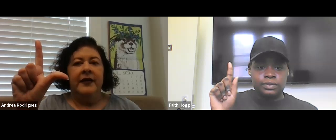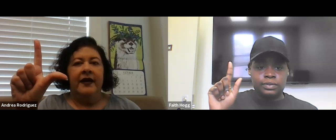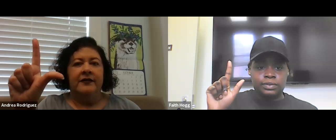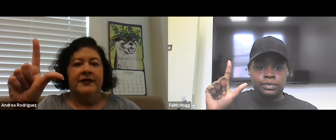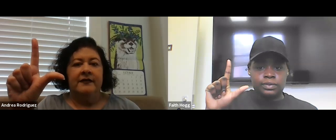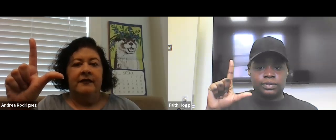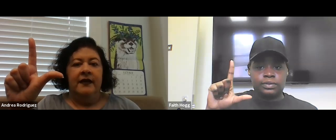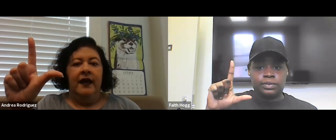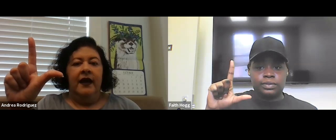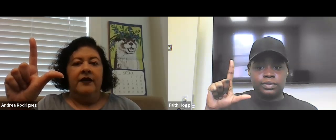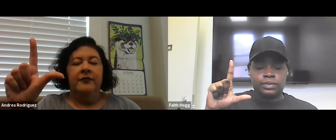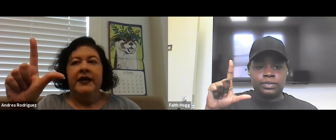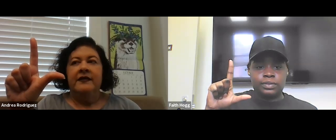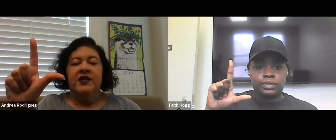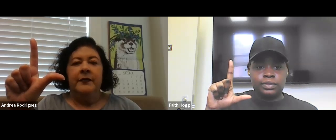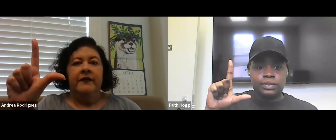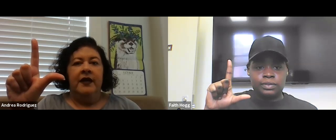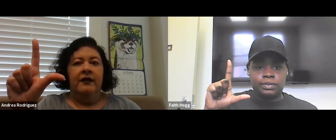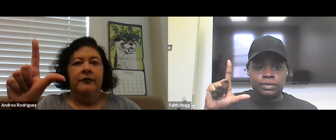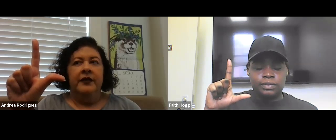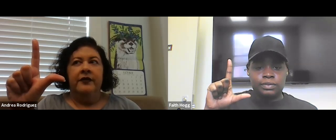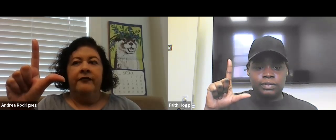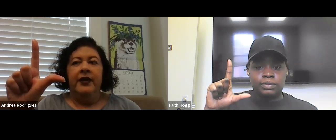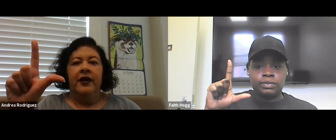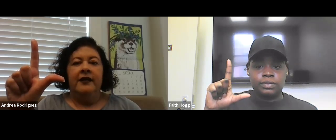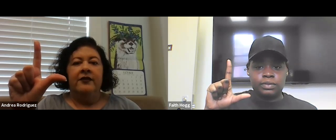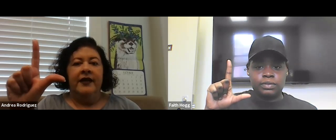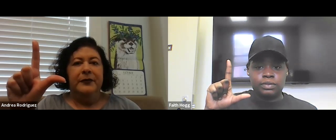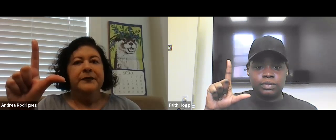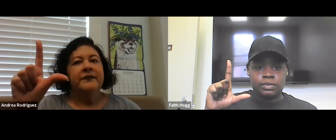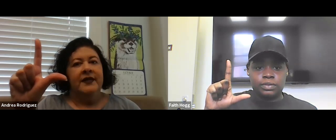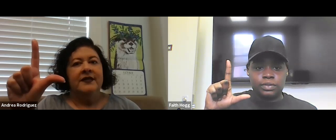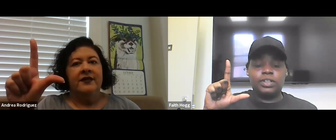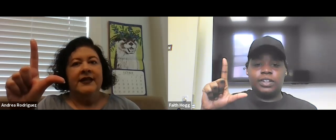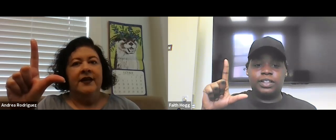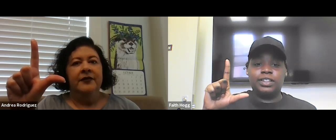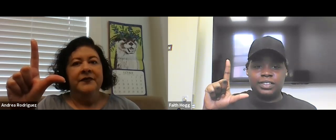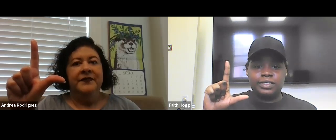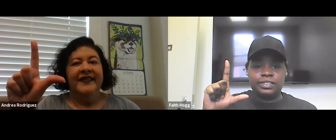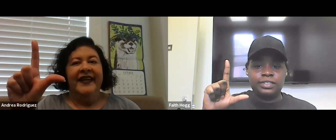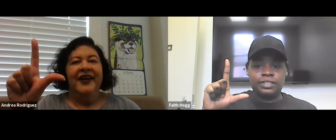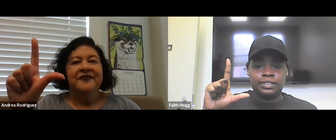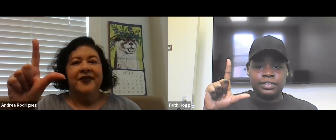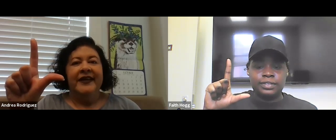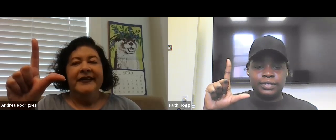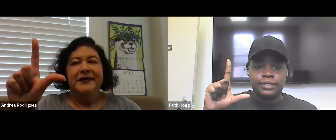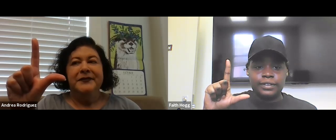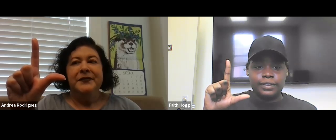out and you're making the shape of an L with your finger and your thumb. So there's L. For M,